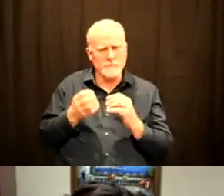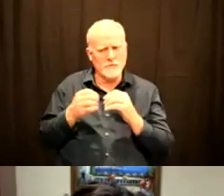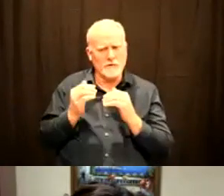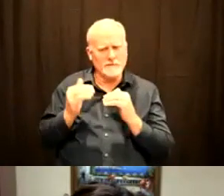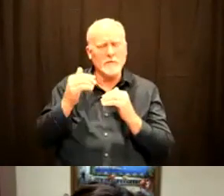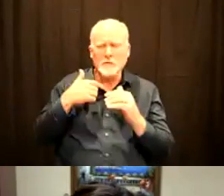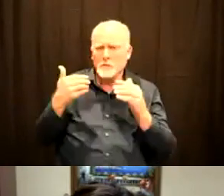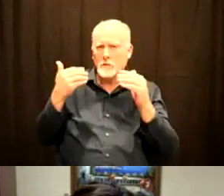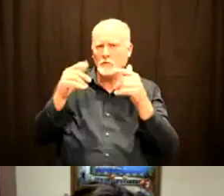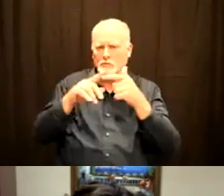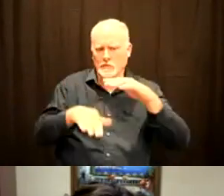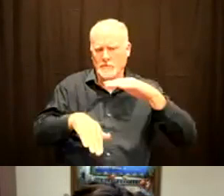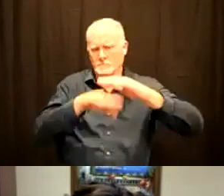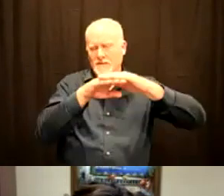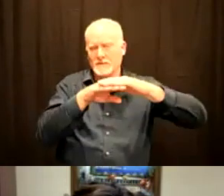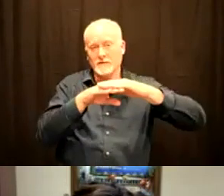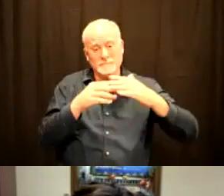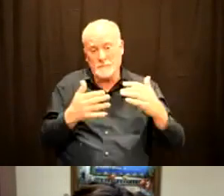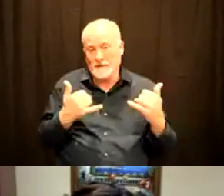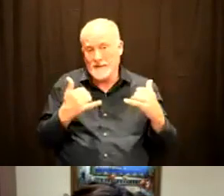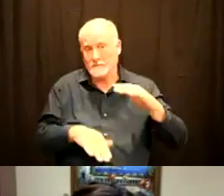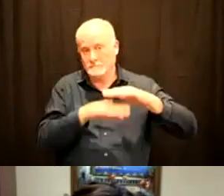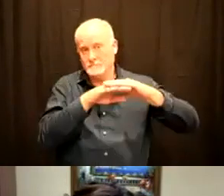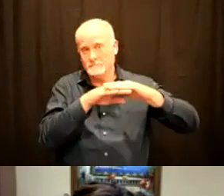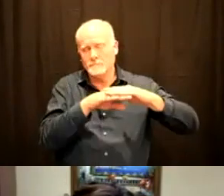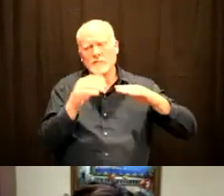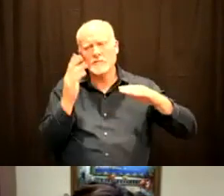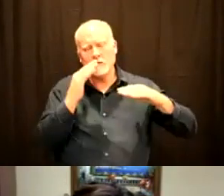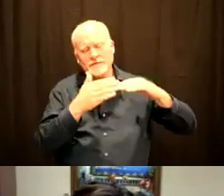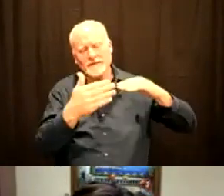to the peak and we may be there right now we'll know in the next three or four days the result